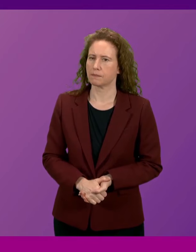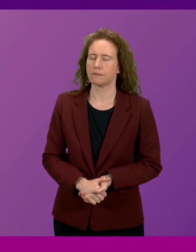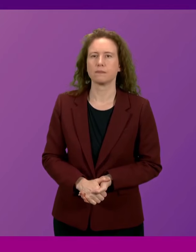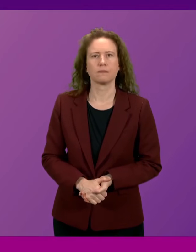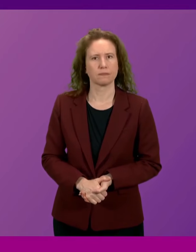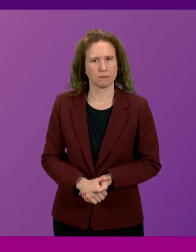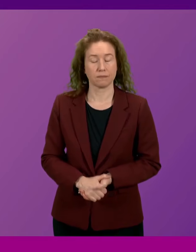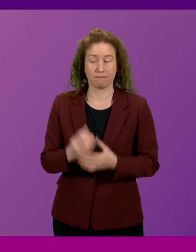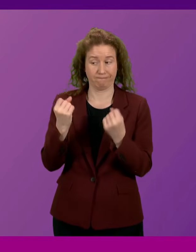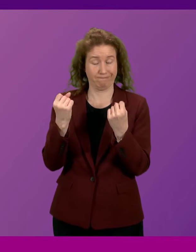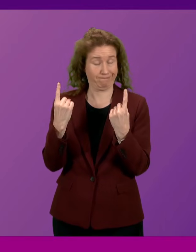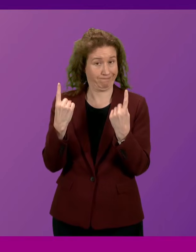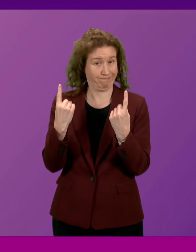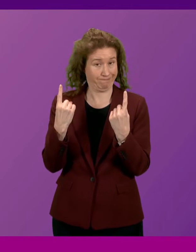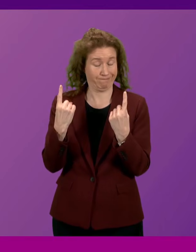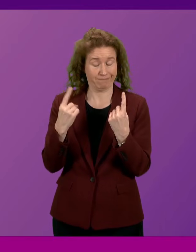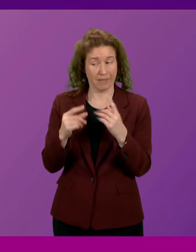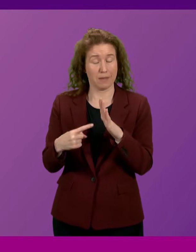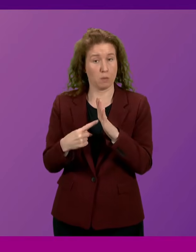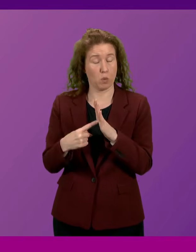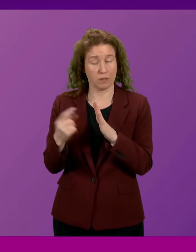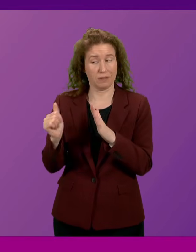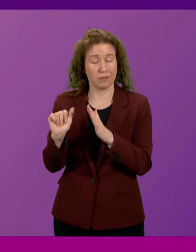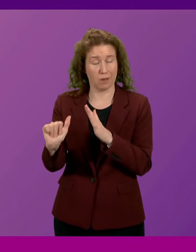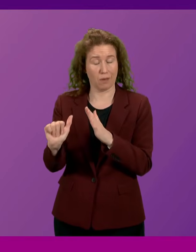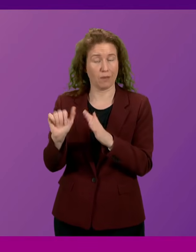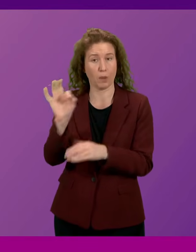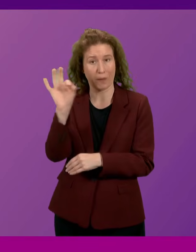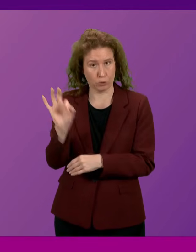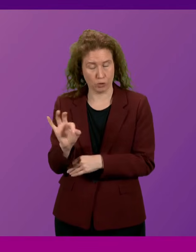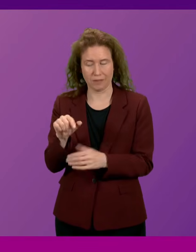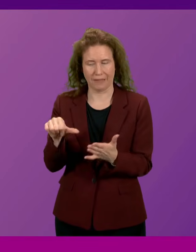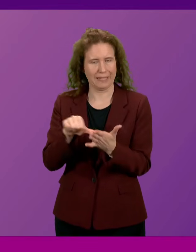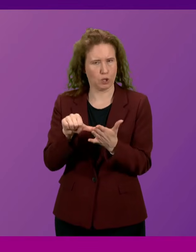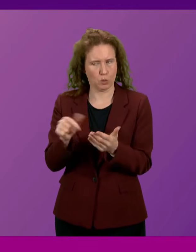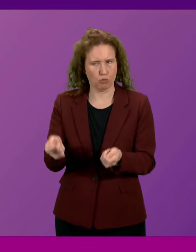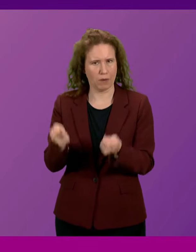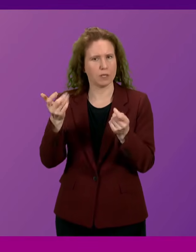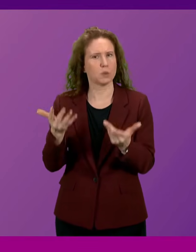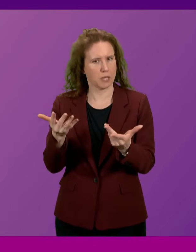I understand the importance that Liz Smith attaches to the issue that she raises about